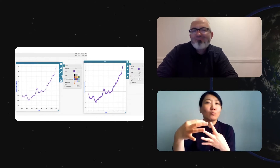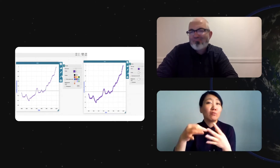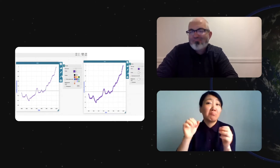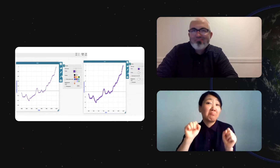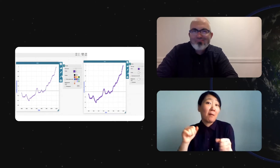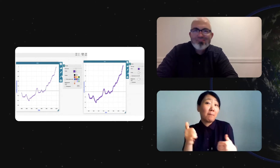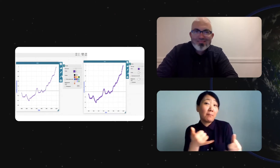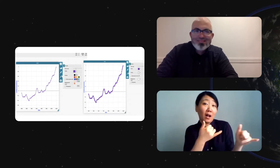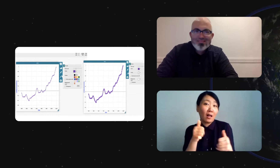Play with that.